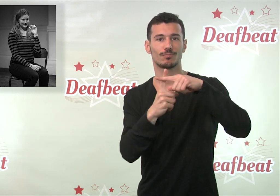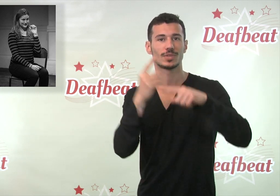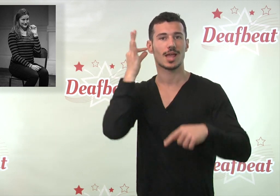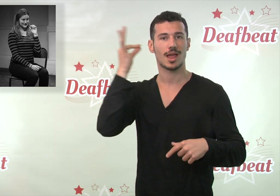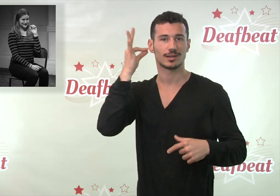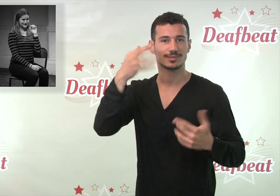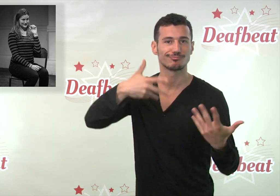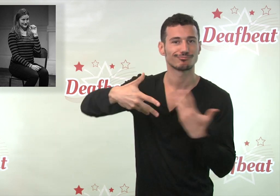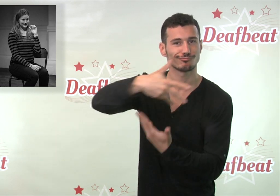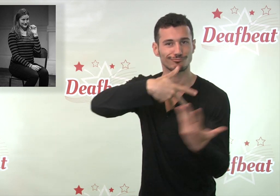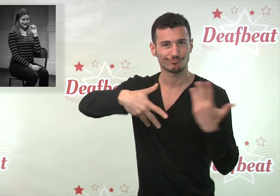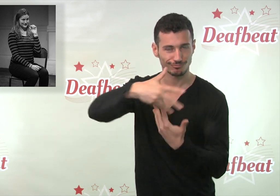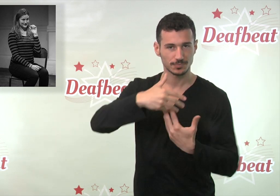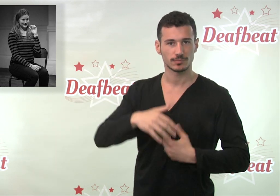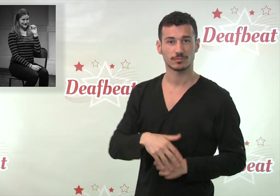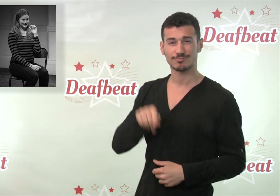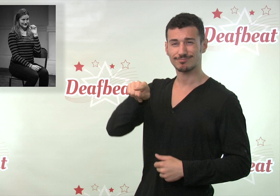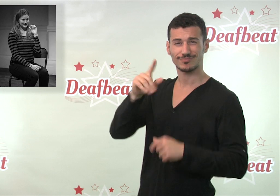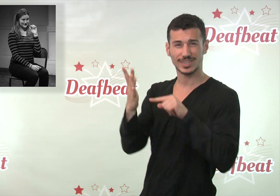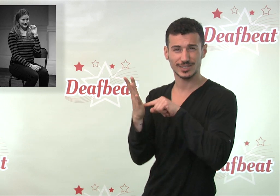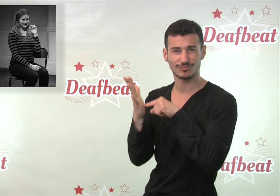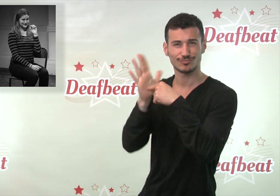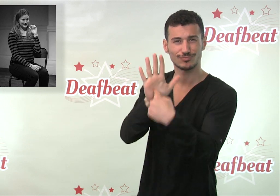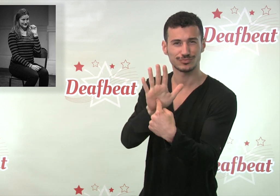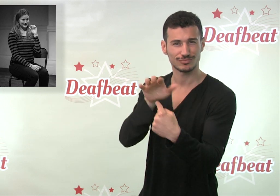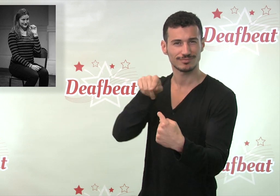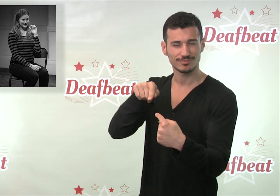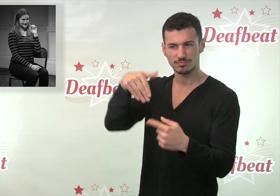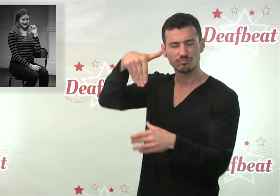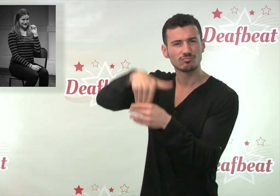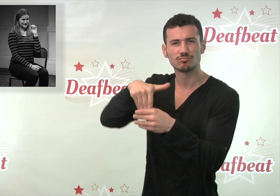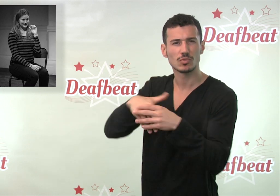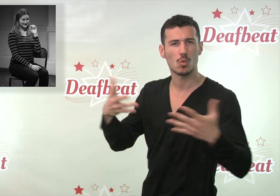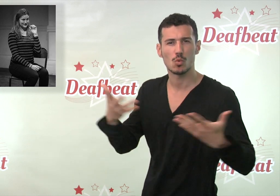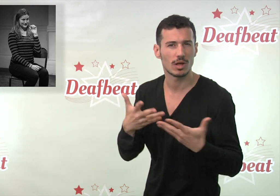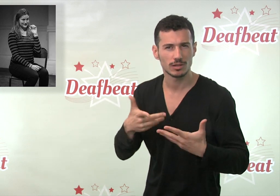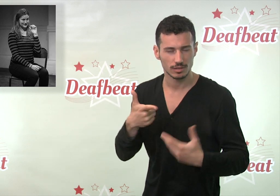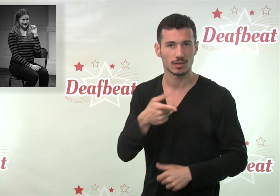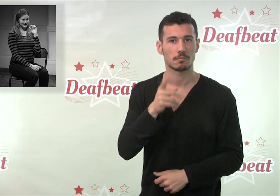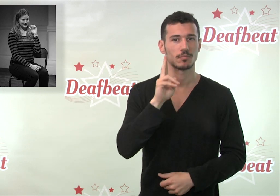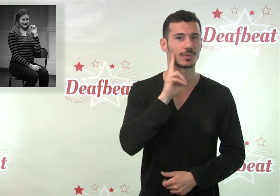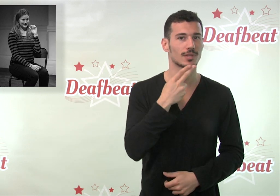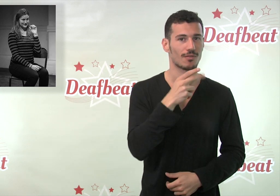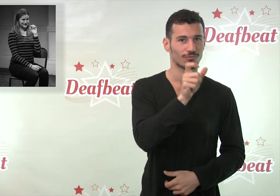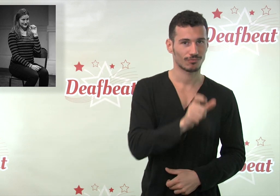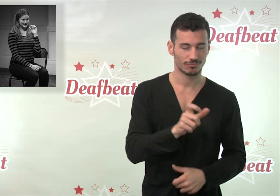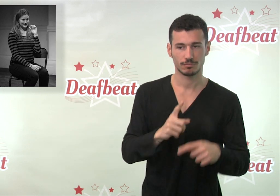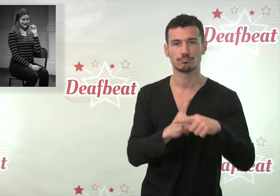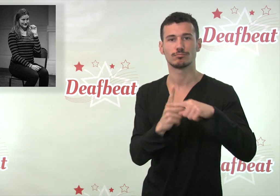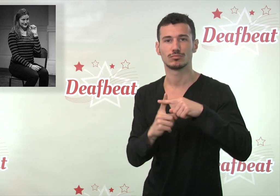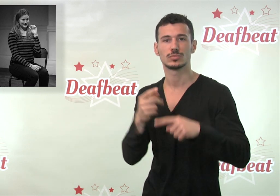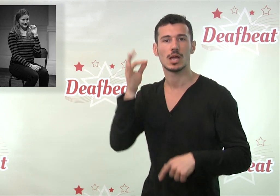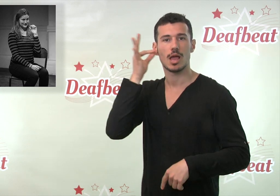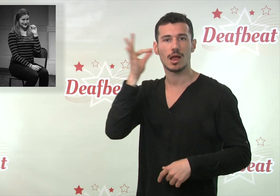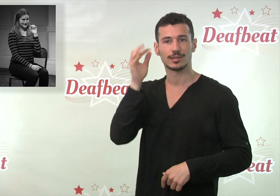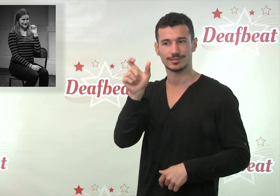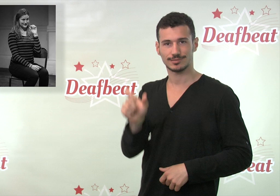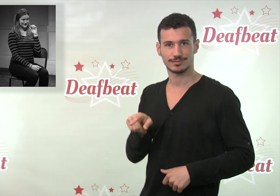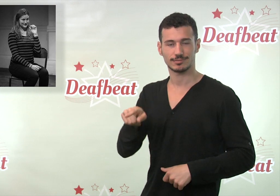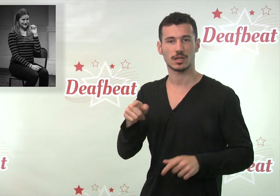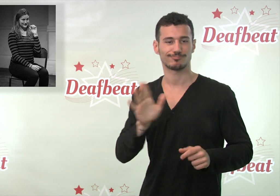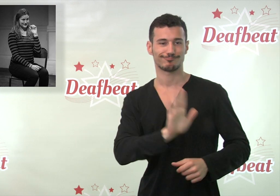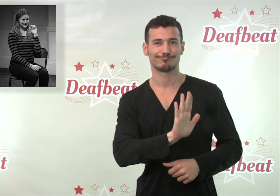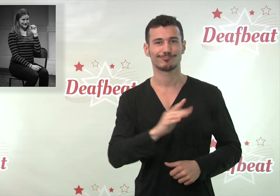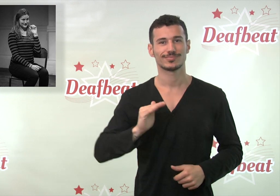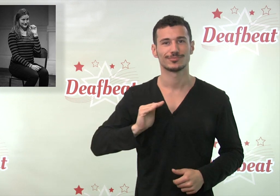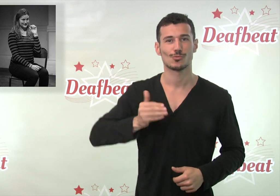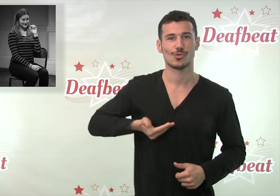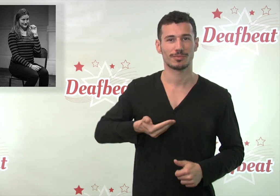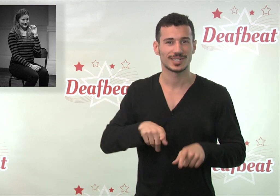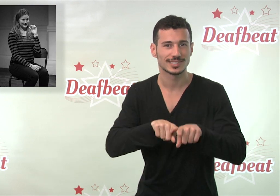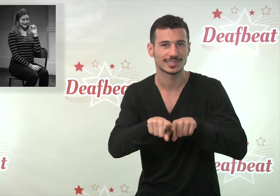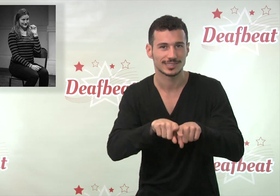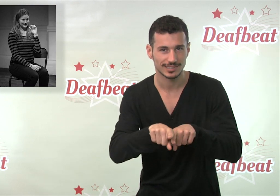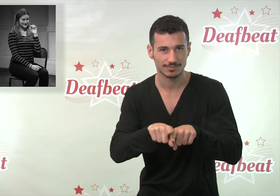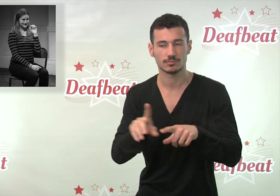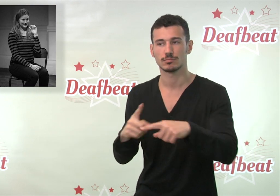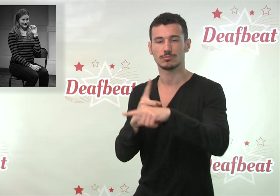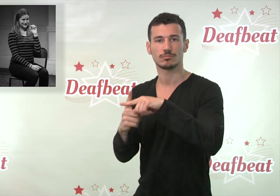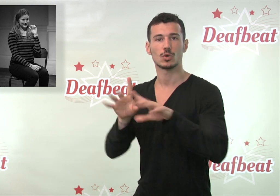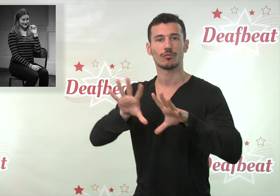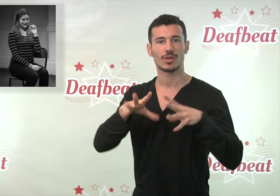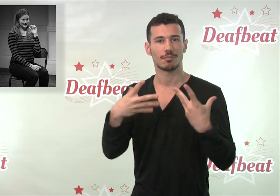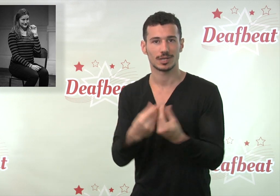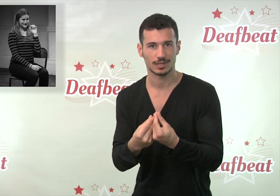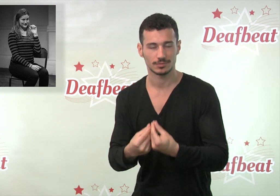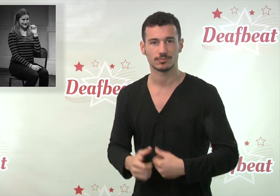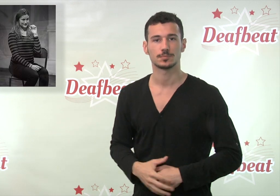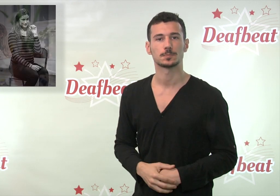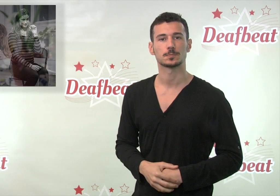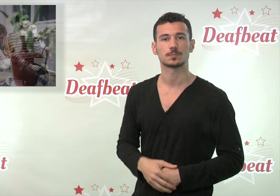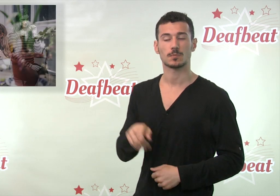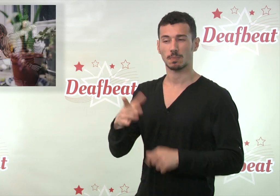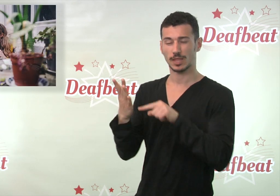“Deaf and Hearing Ensemble”. The play focuses on a Deaf and a hearing sister, and their family.